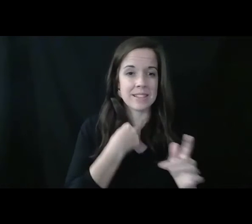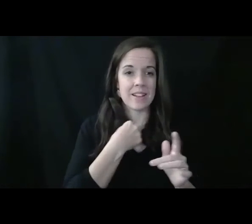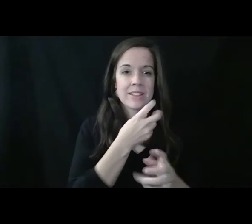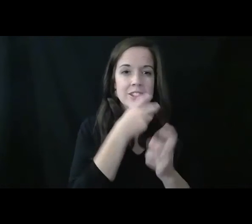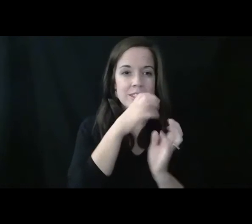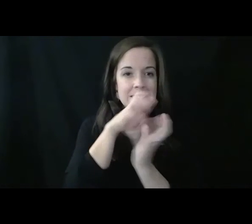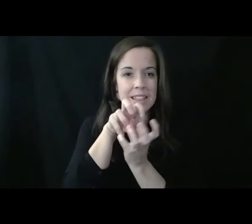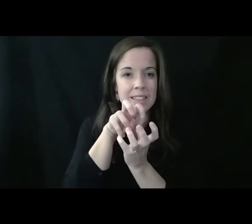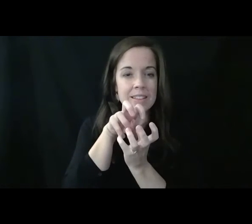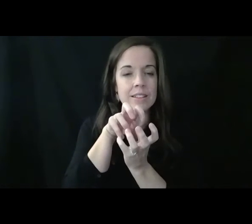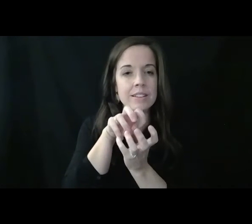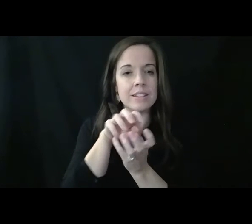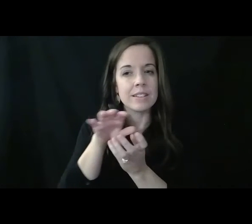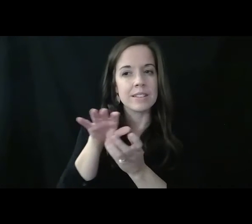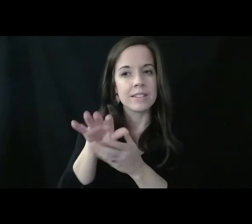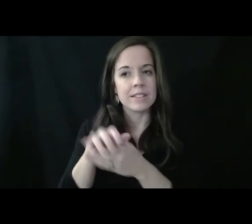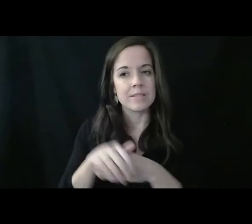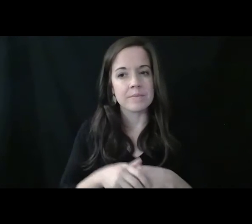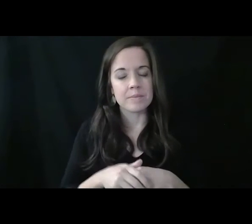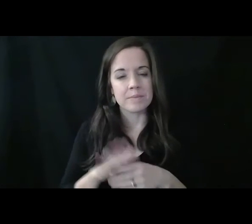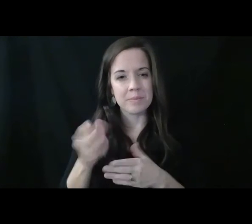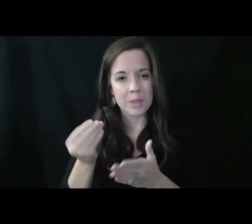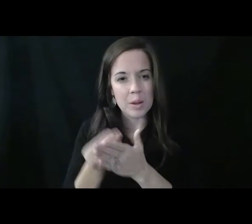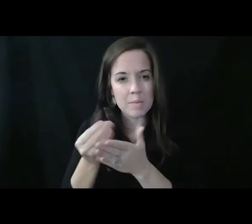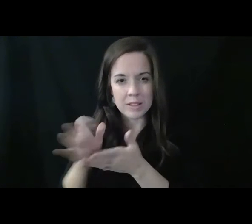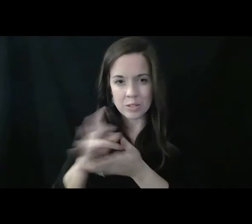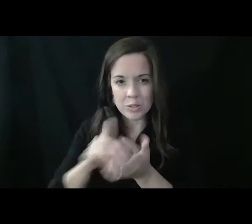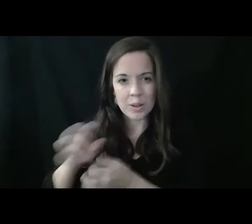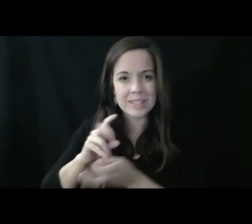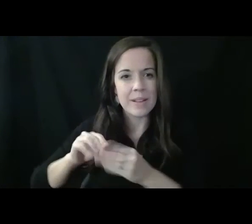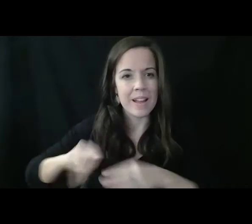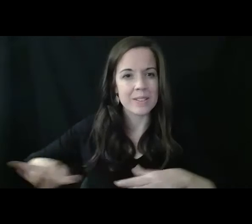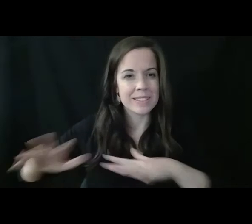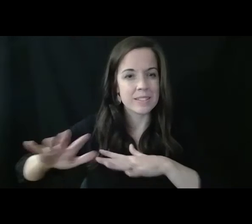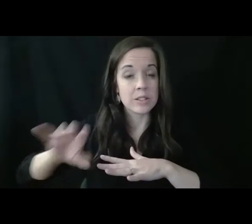Halmeoni sorts bones on the splayed newspapers. There’s been another shooting in Oakland